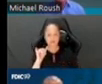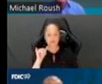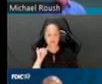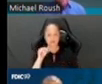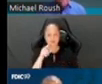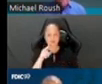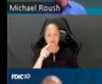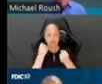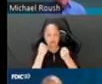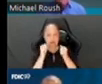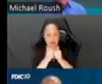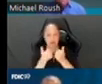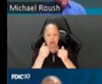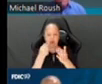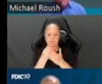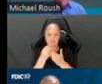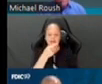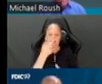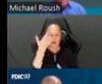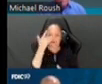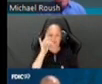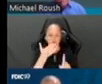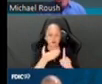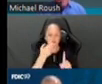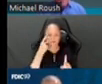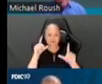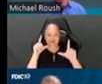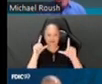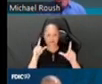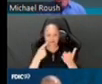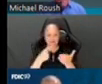Smart are you and you see the screen that talks about all of the different rounds. Like